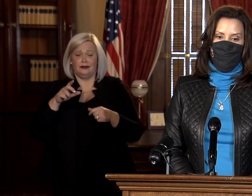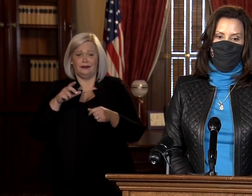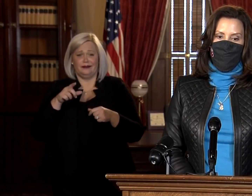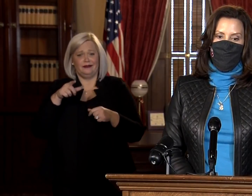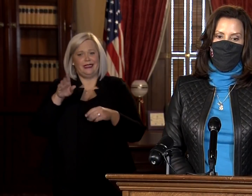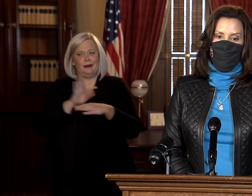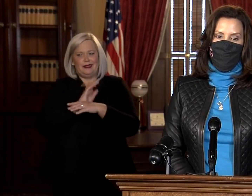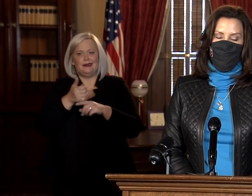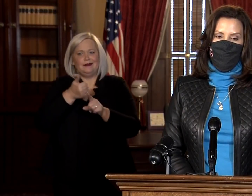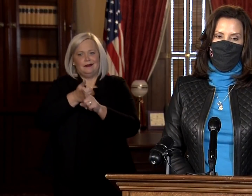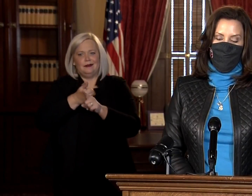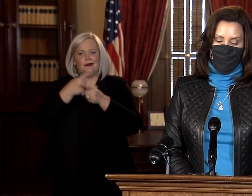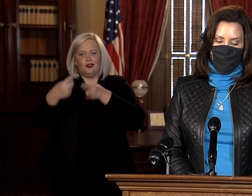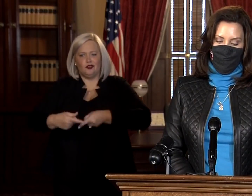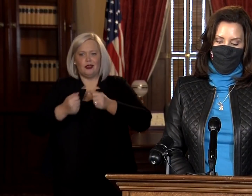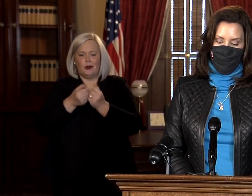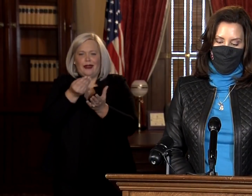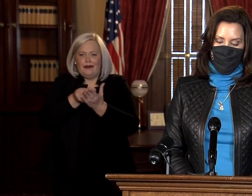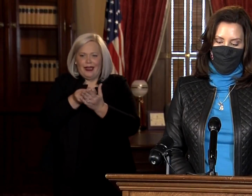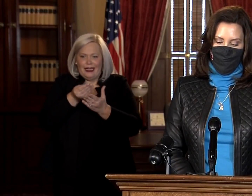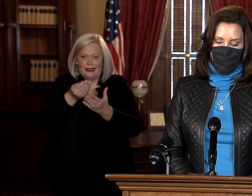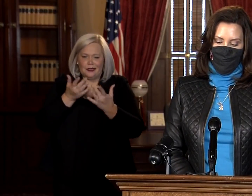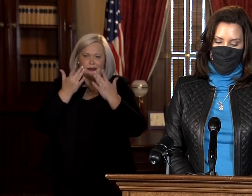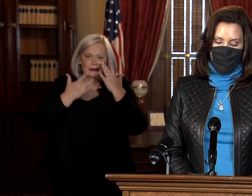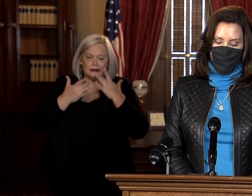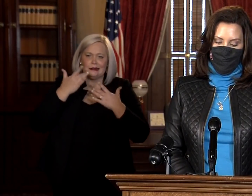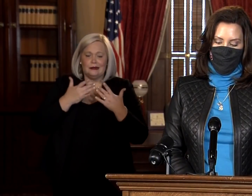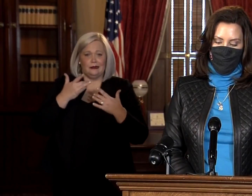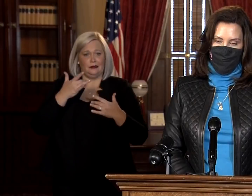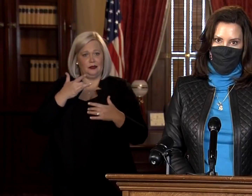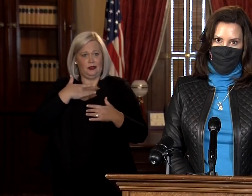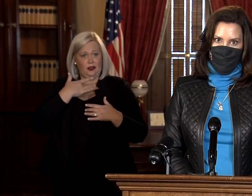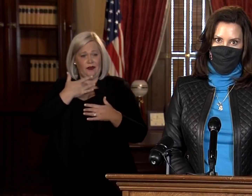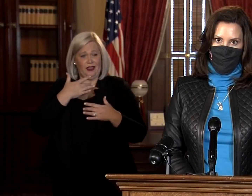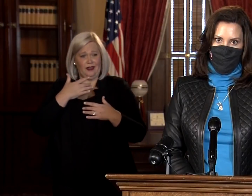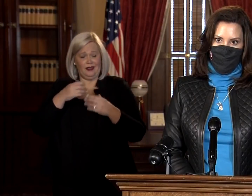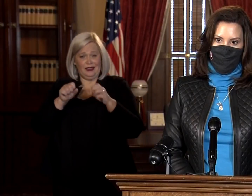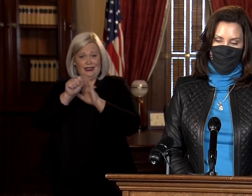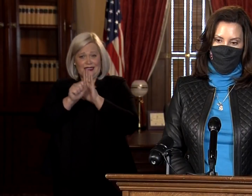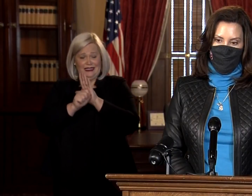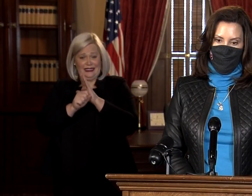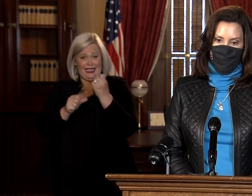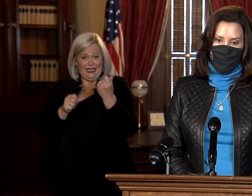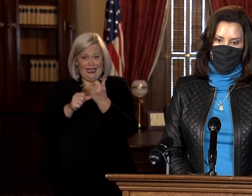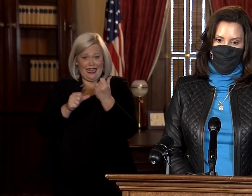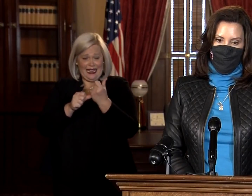struggling to pay unemployment or, you know, struggling with or, you know, struggling with other financial issues, I guess other financial issues, I guess do you feel that the state’s aid